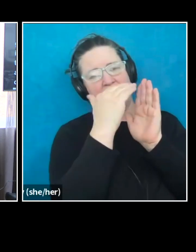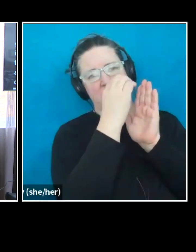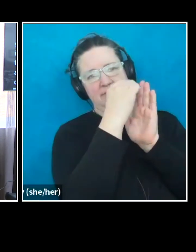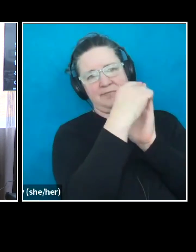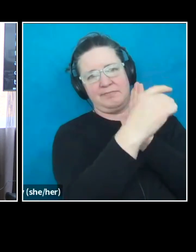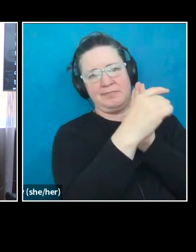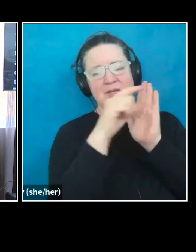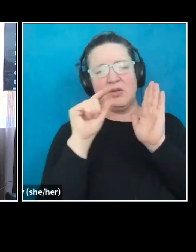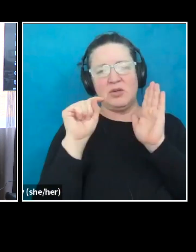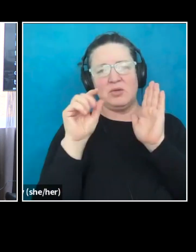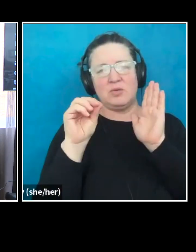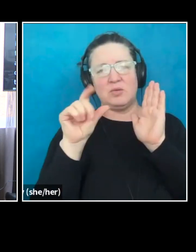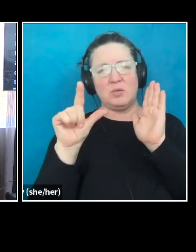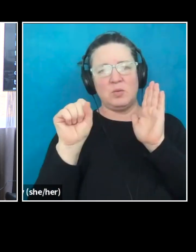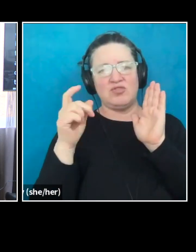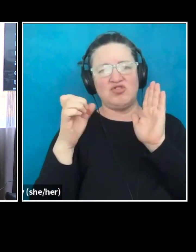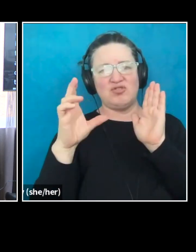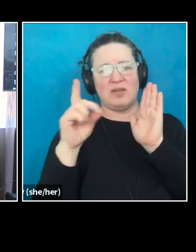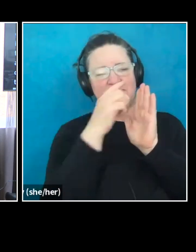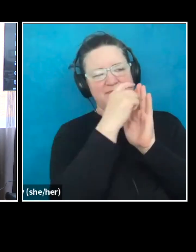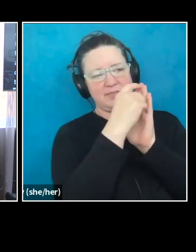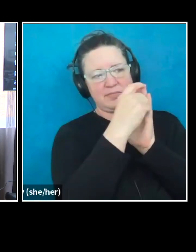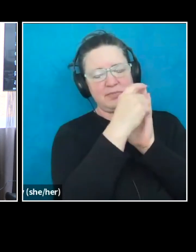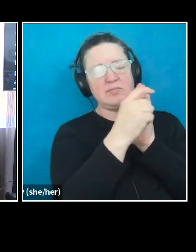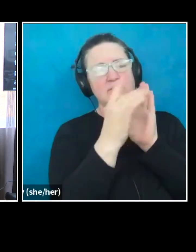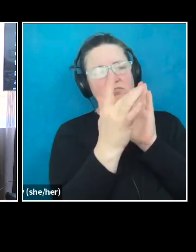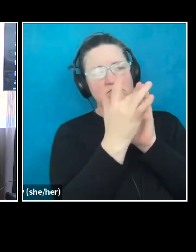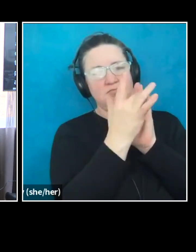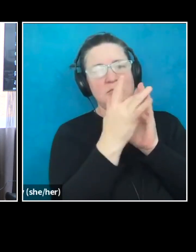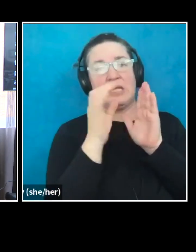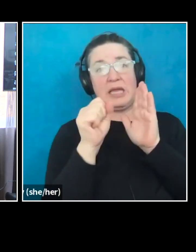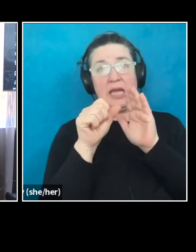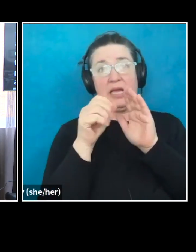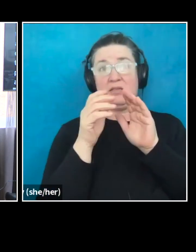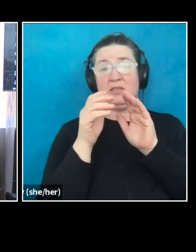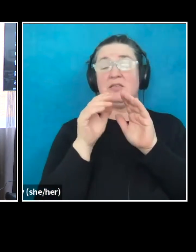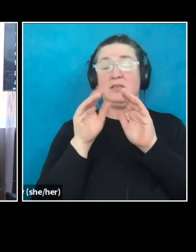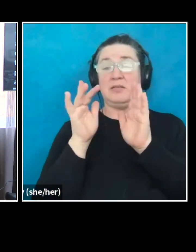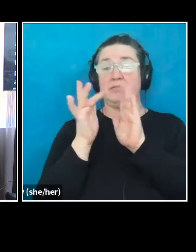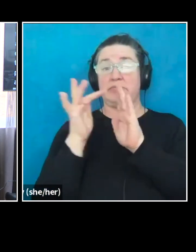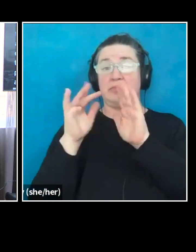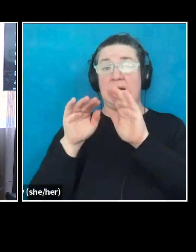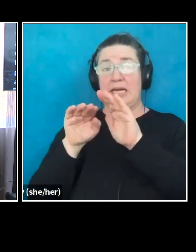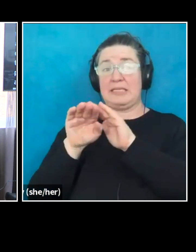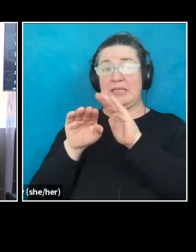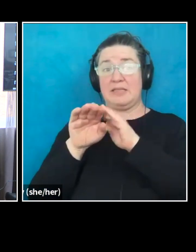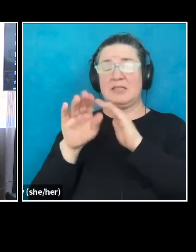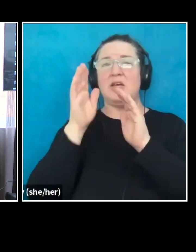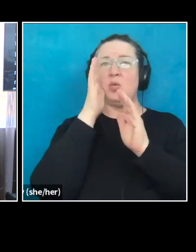the accessibility button and that reduces the number of quests to just like the top five that